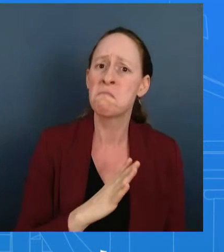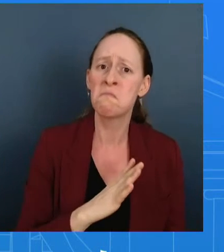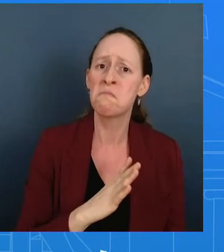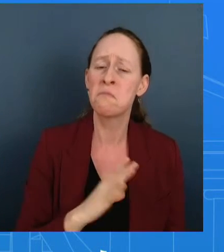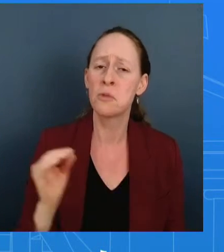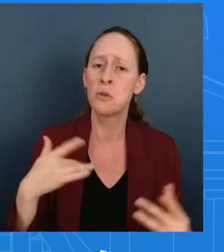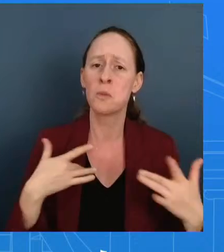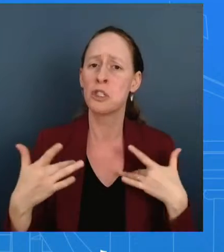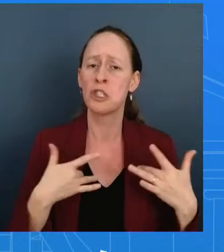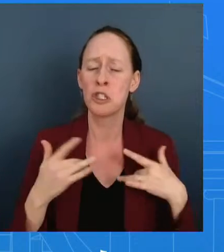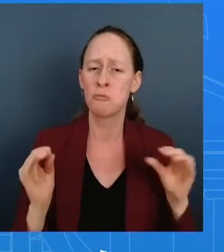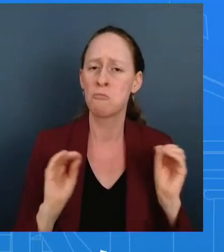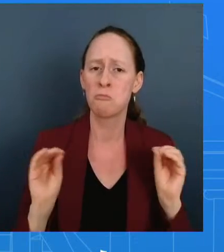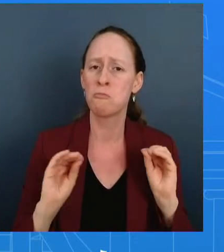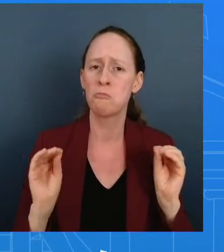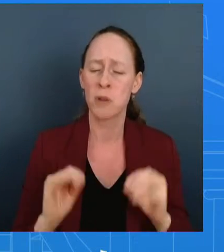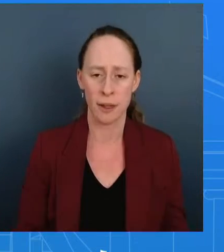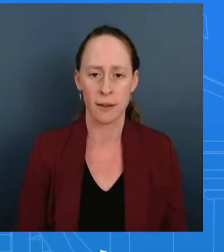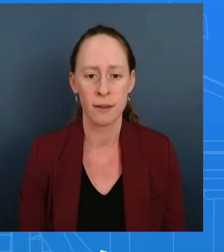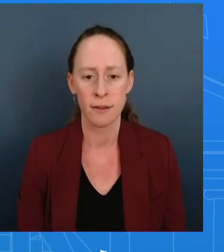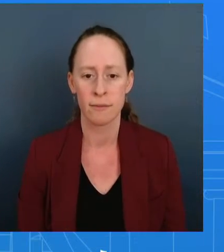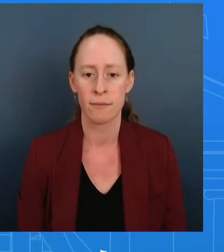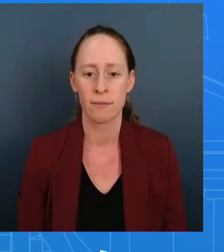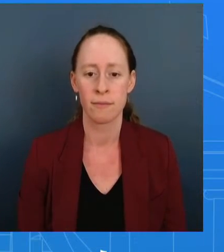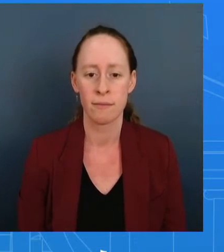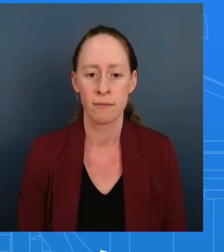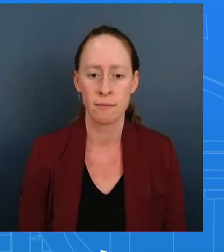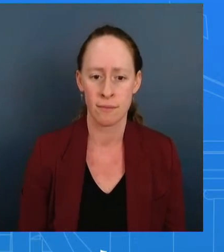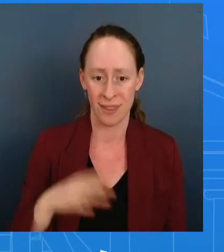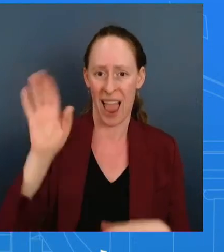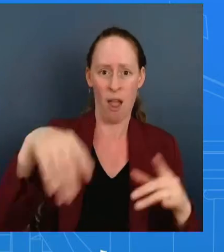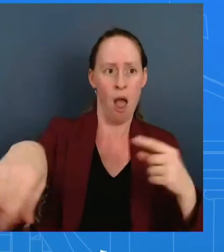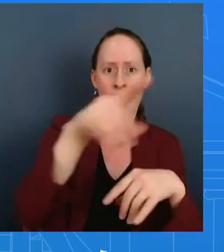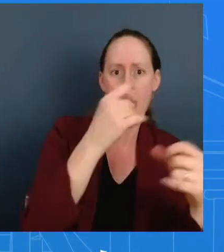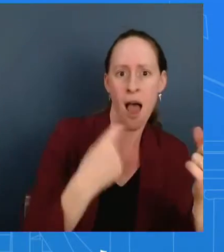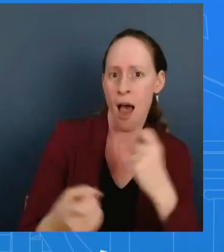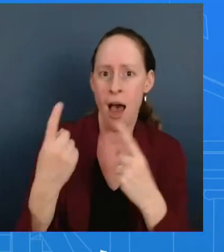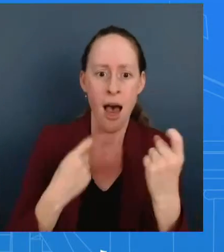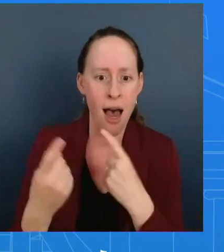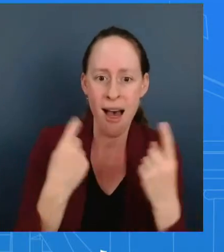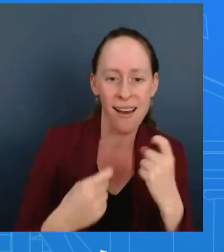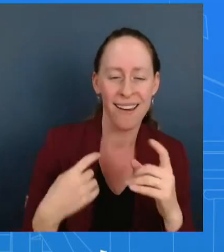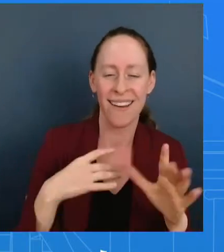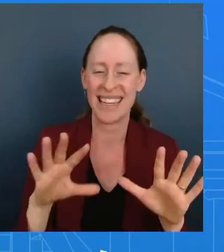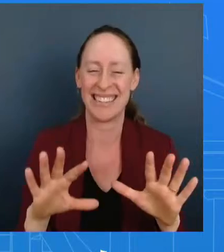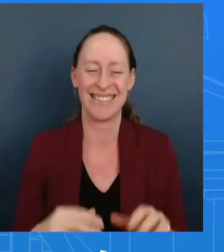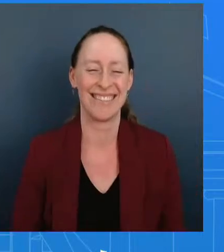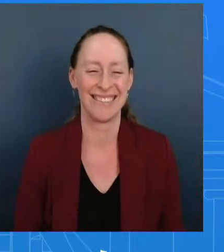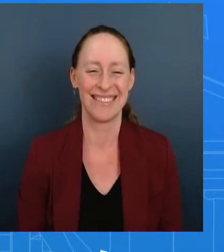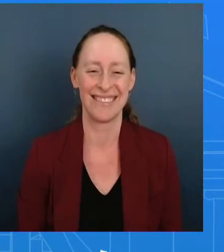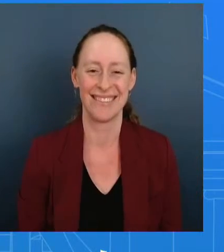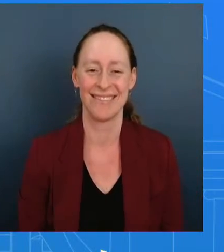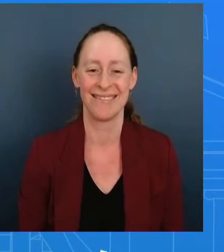Ms. Jean-Pierre: Hold on, hold on. Wait, wait. The Press: -- come to the White House to -- Ms. Jean-Pierre: Wait. Wait a second. The Press: -- eight times -- Ms. Jean-Pierre: Wait. The Press: -- or at least once, in regards to -- Ms. Jean-Pierre: I just -- The Press: -- the president specifically?